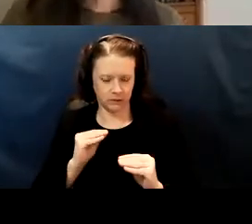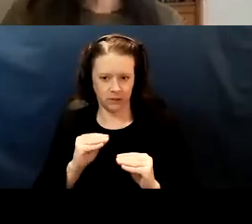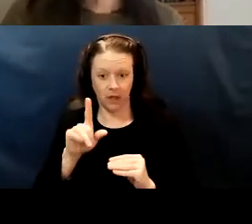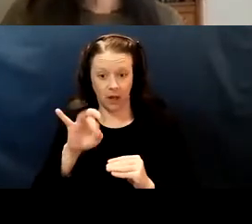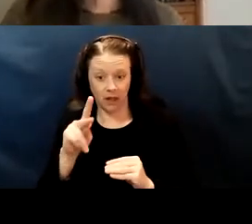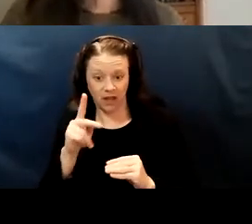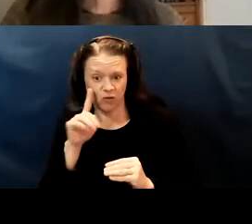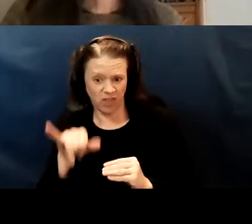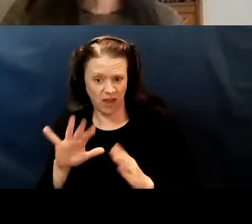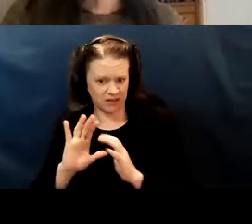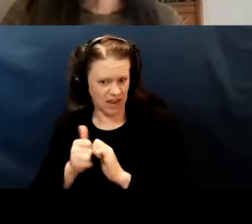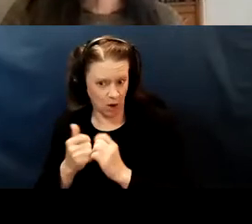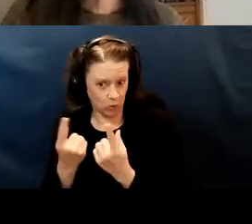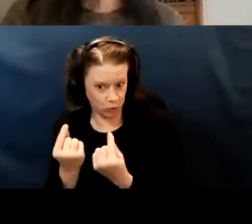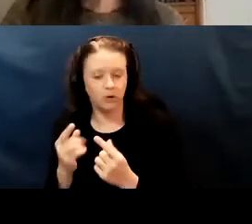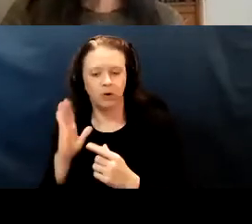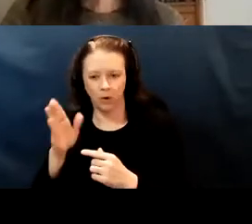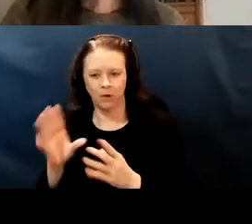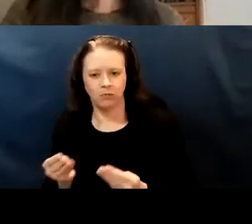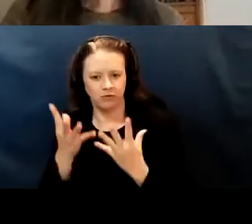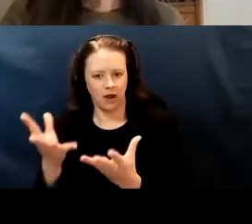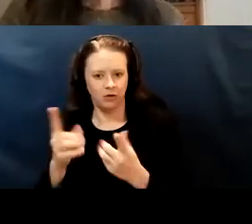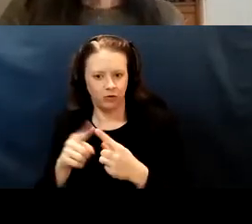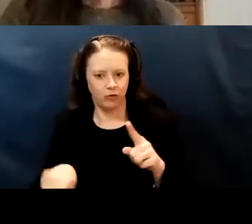will be included in what I provide.